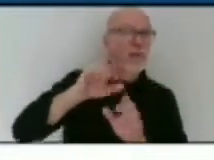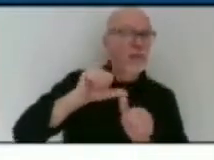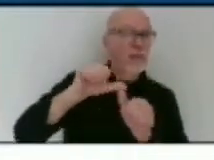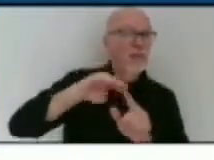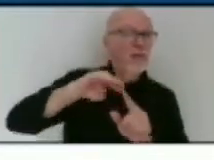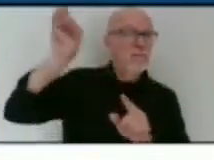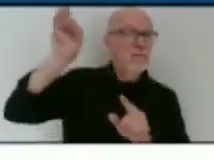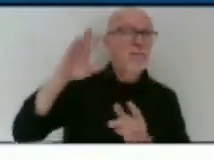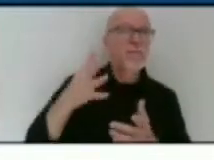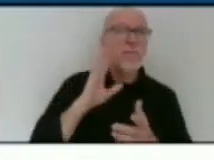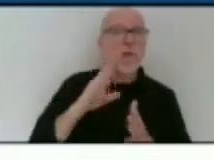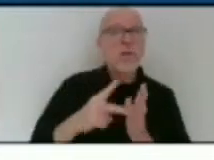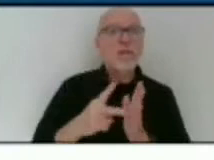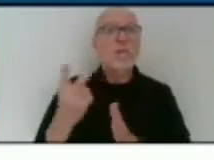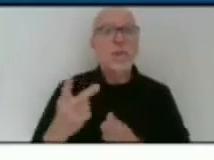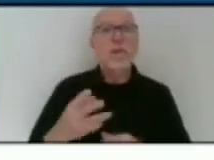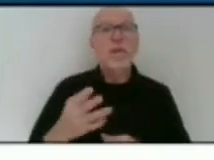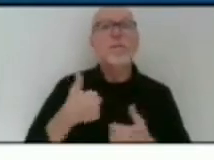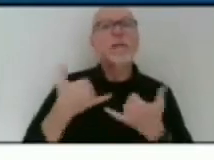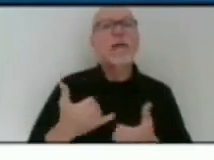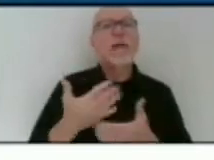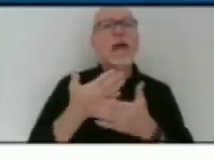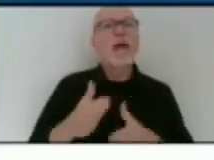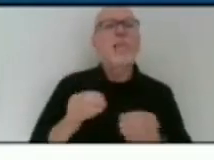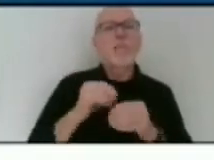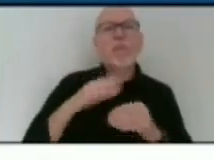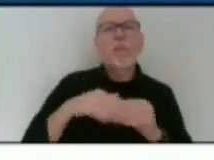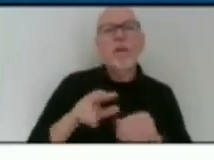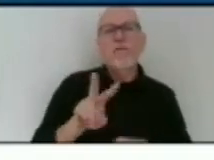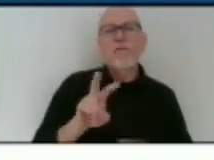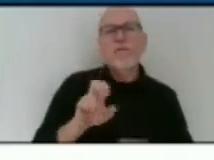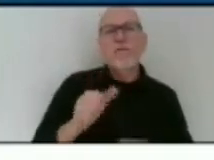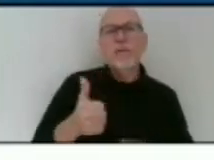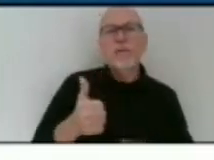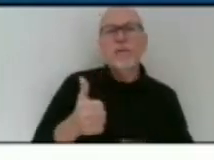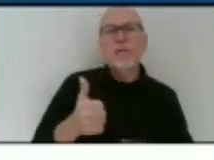and we're now averaging more than 210 new co vid patient